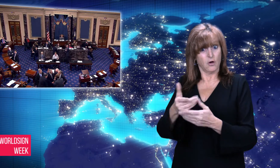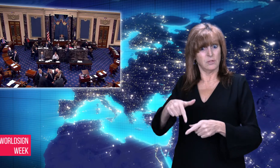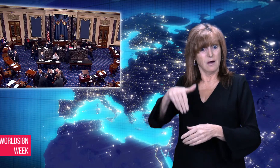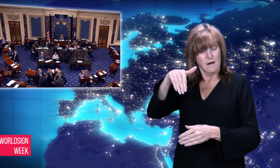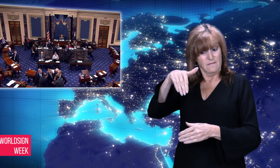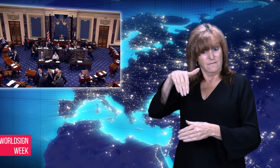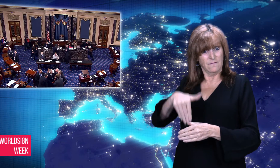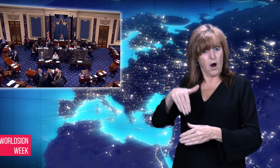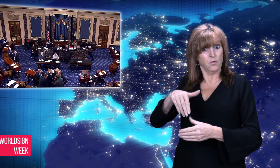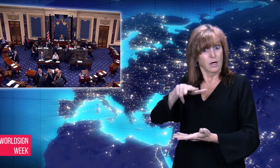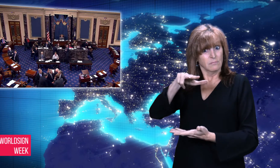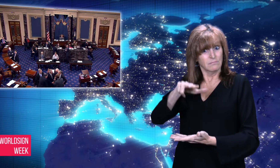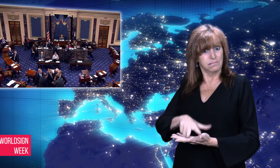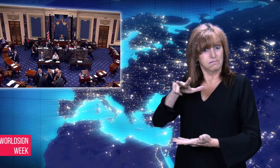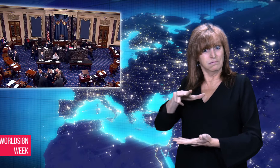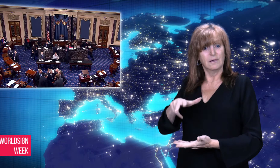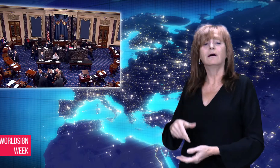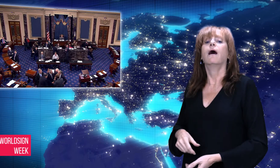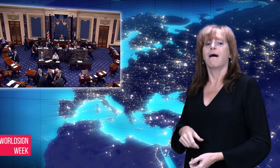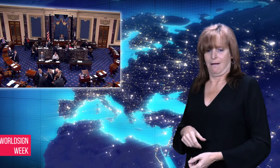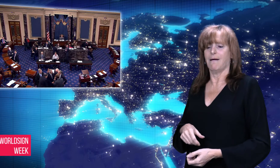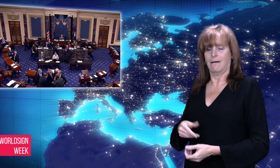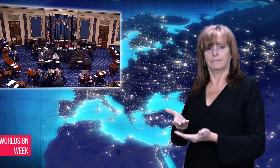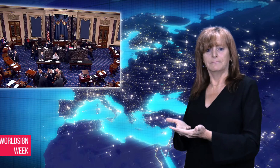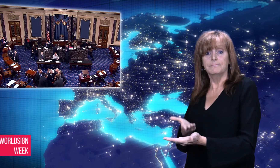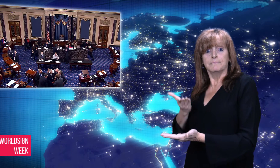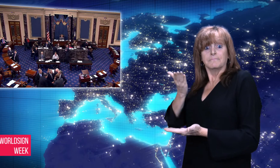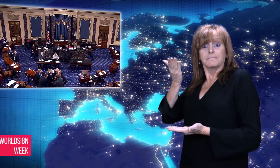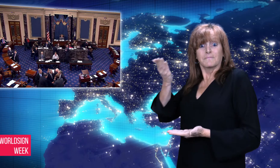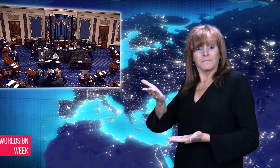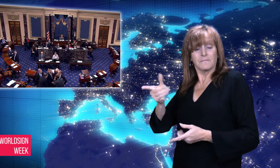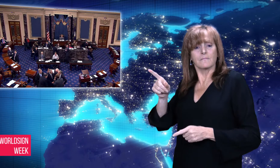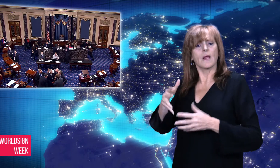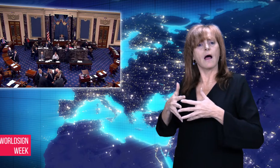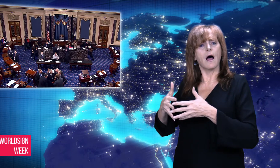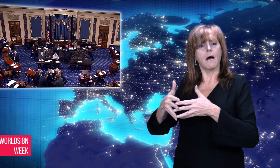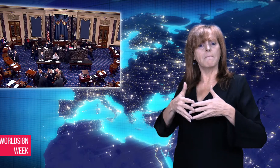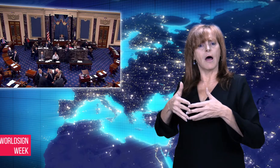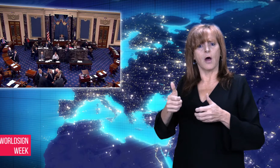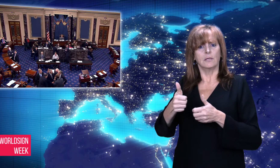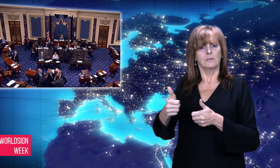impeachment bill would then go to the US Senate who